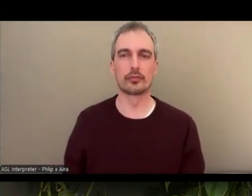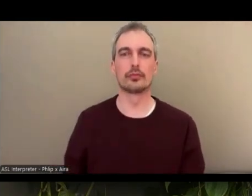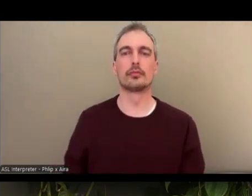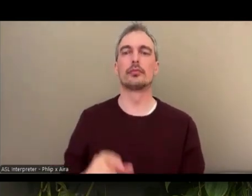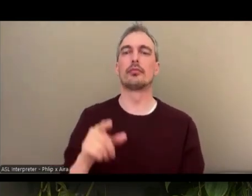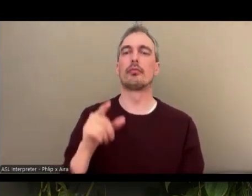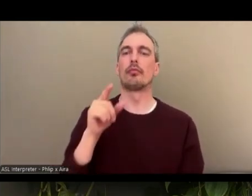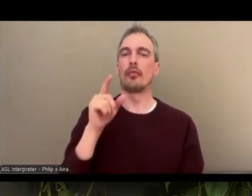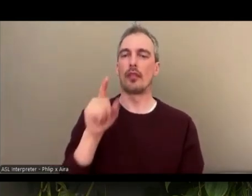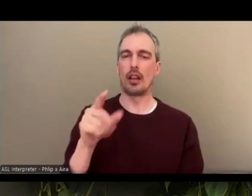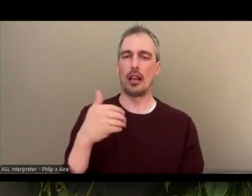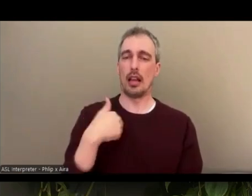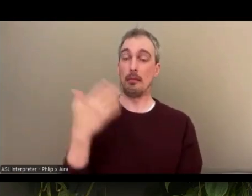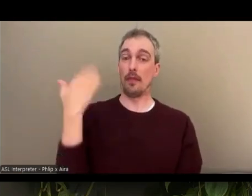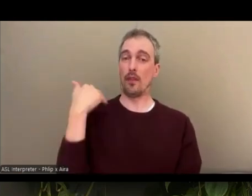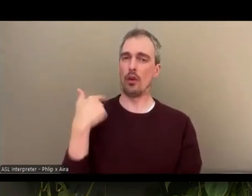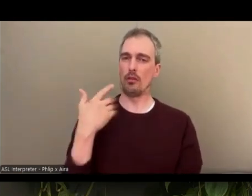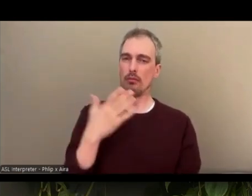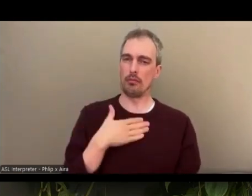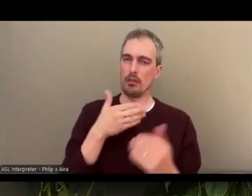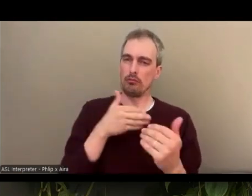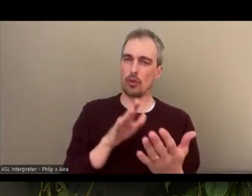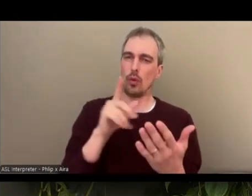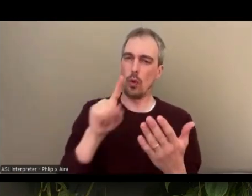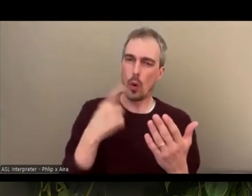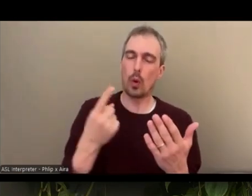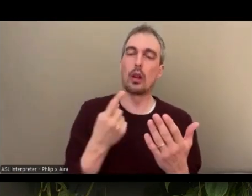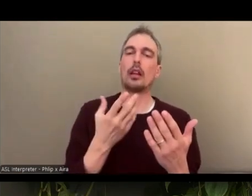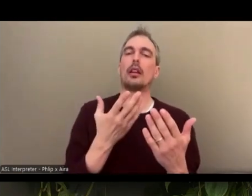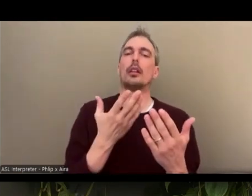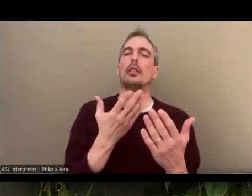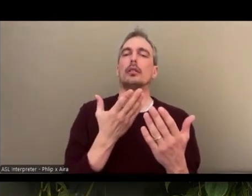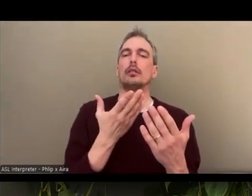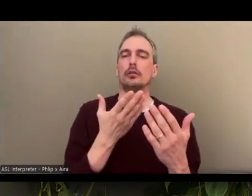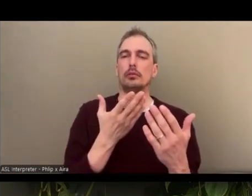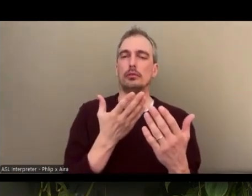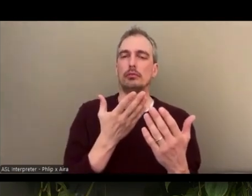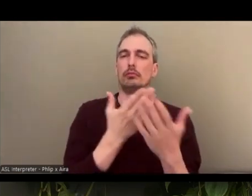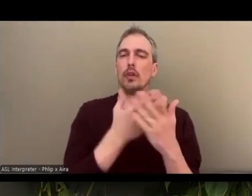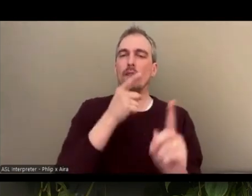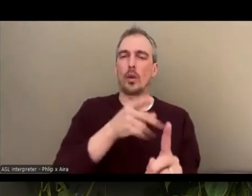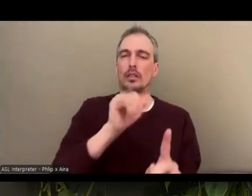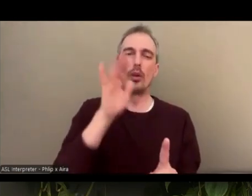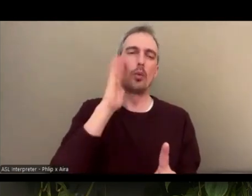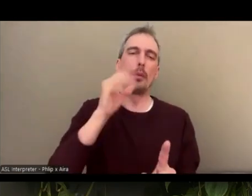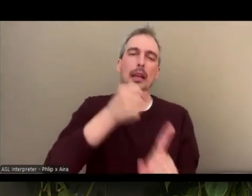true, or must be affected if you implement continuous accessibility. But I think these are worth talking through.